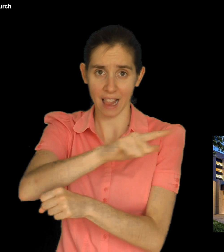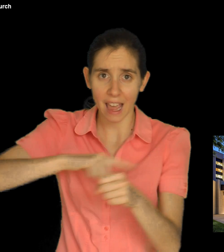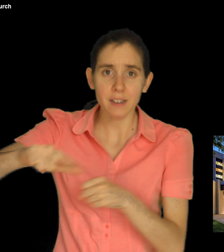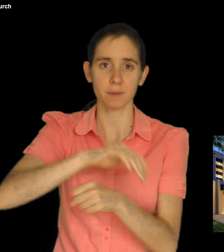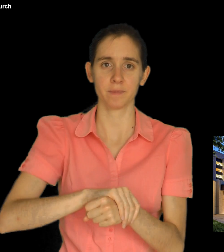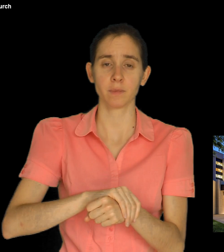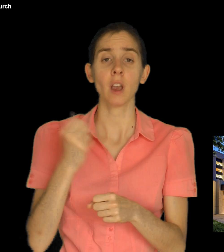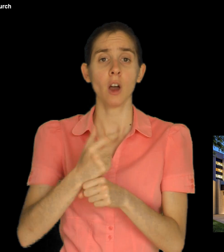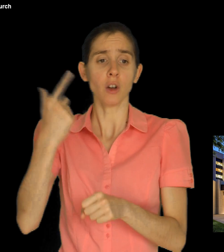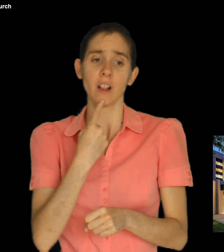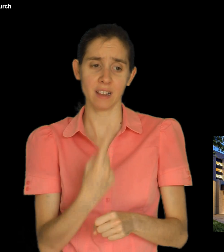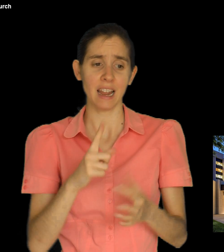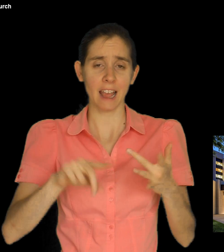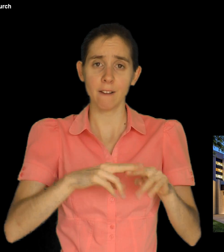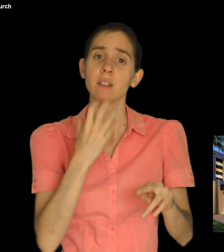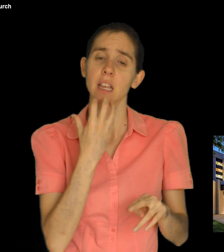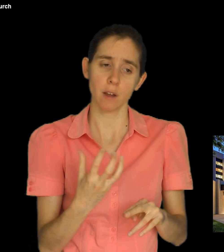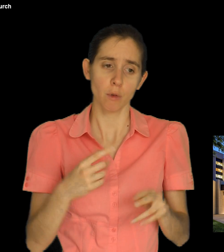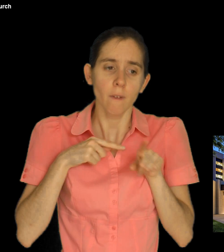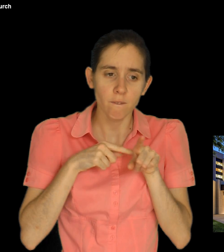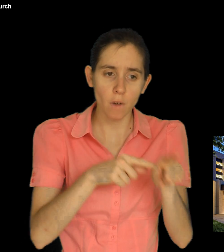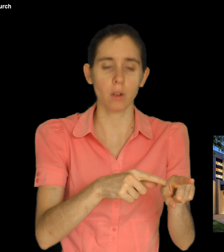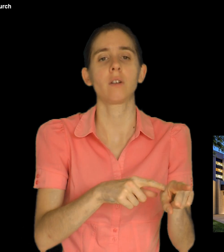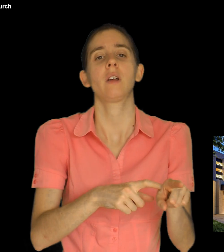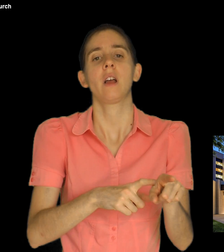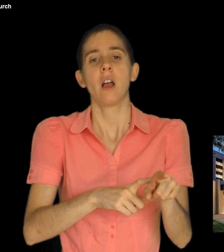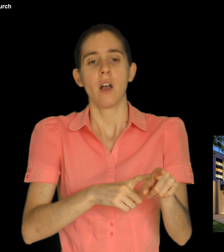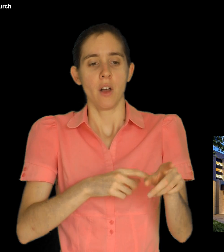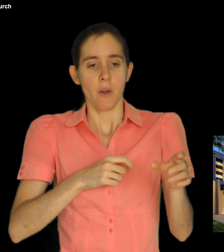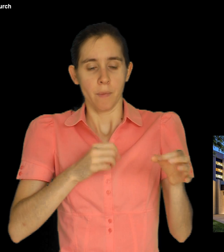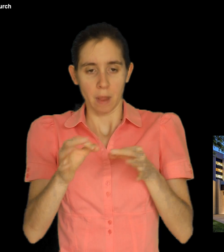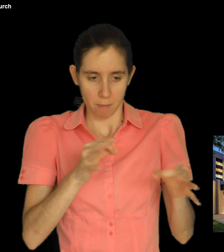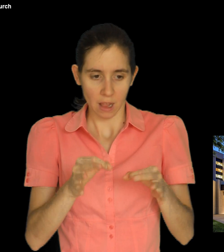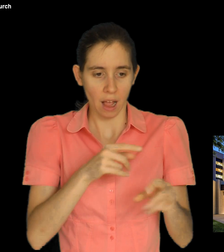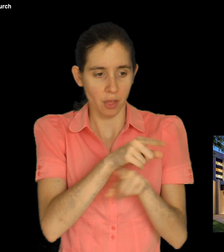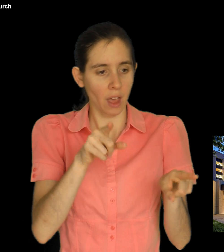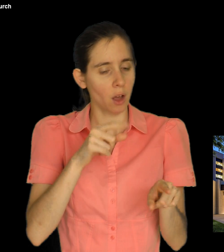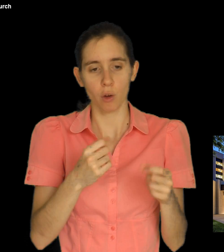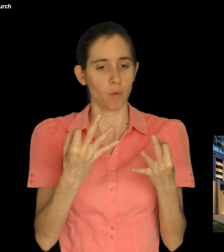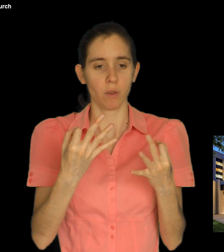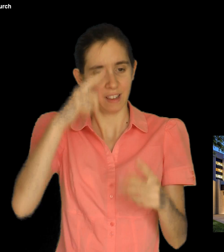this plan, they would experience none of the diseases of the Egyptians. Later